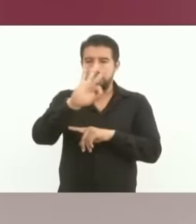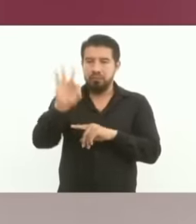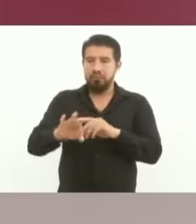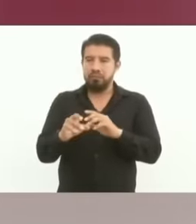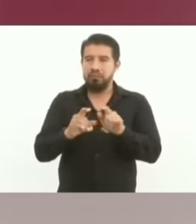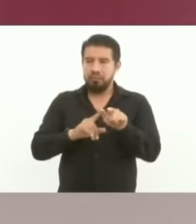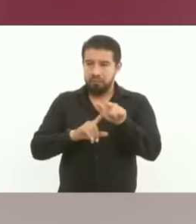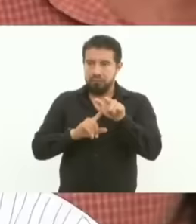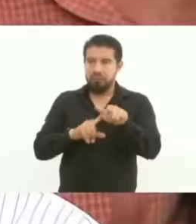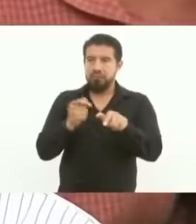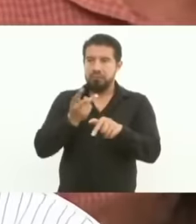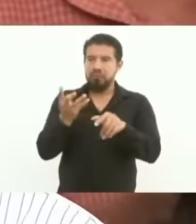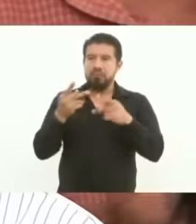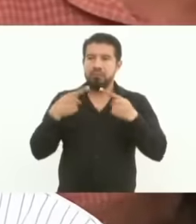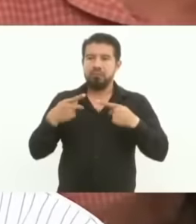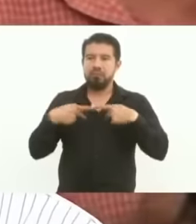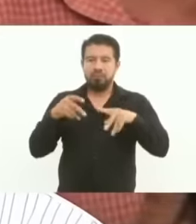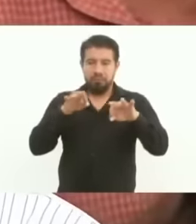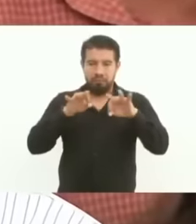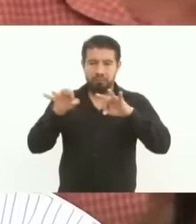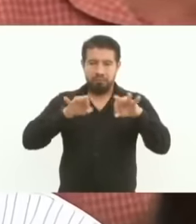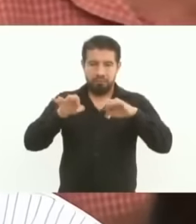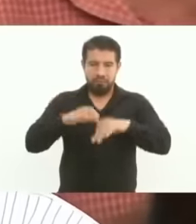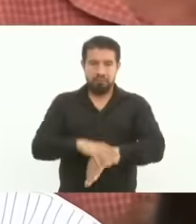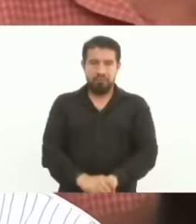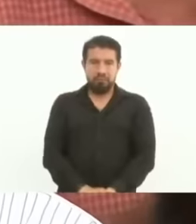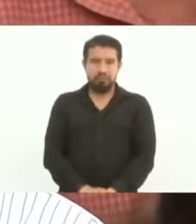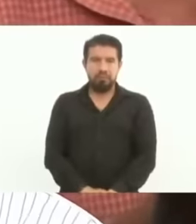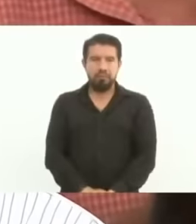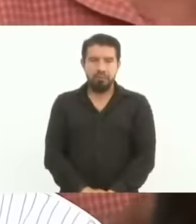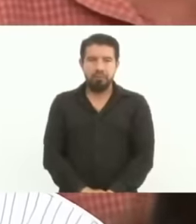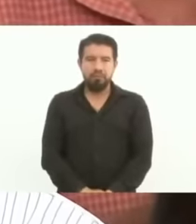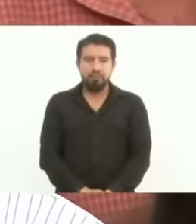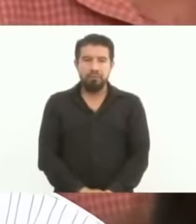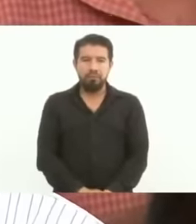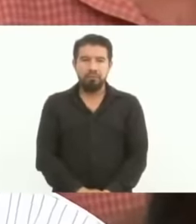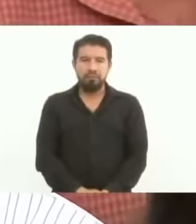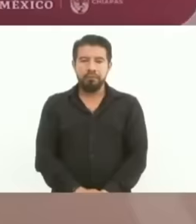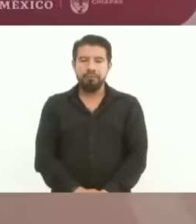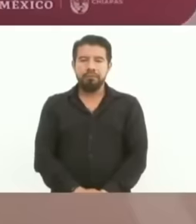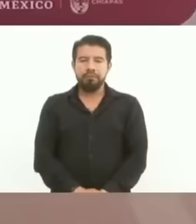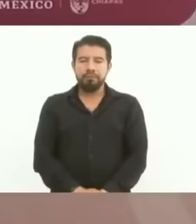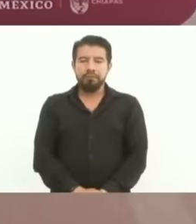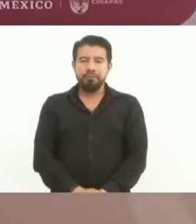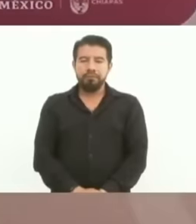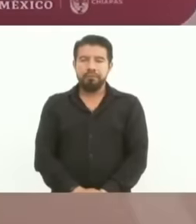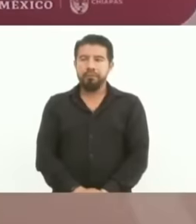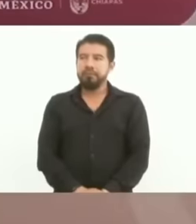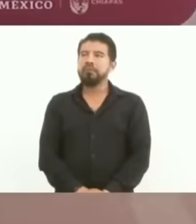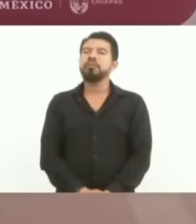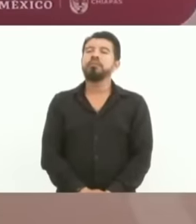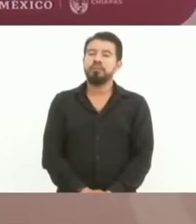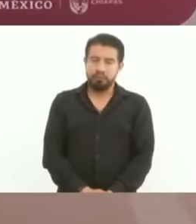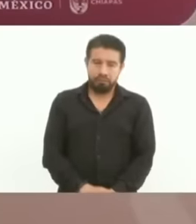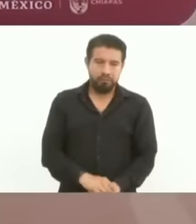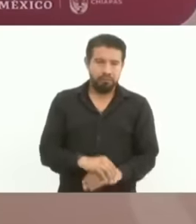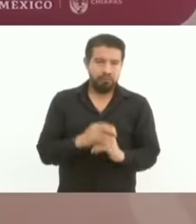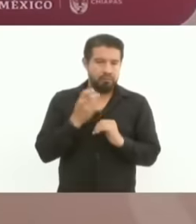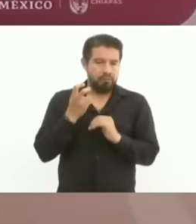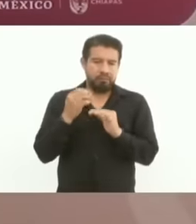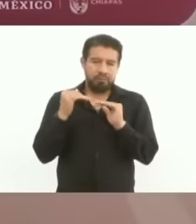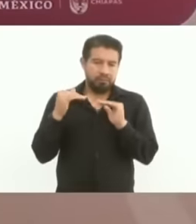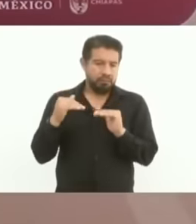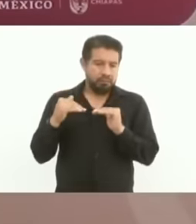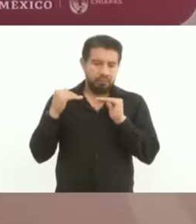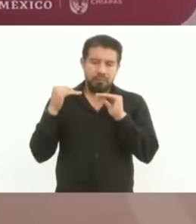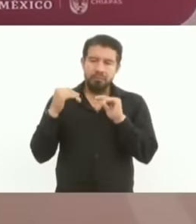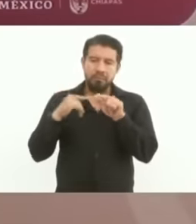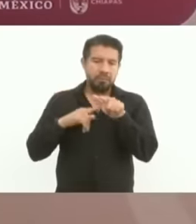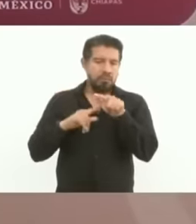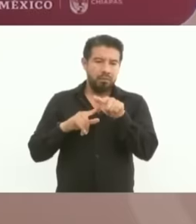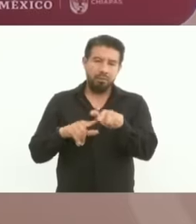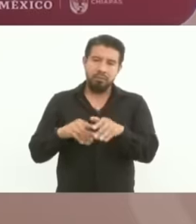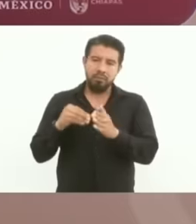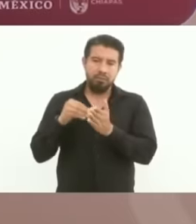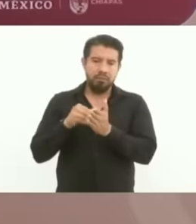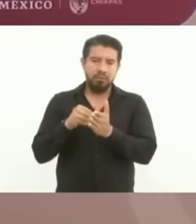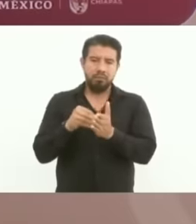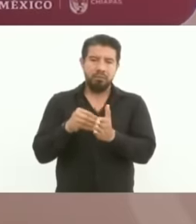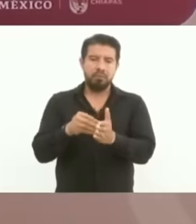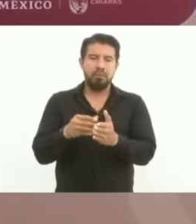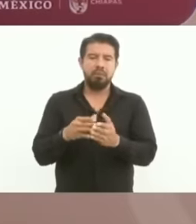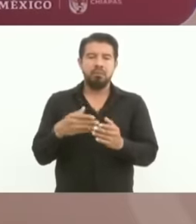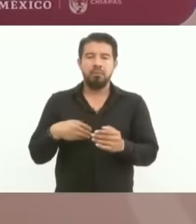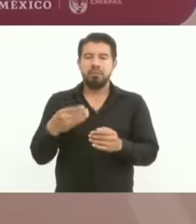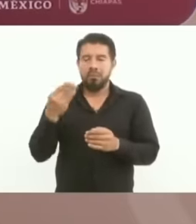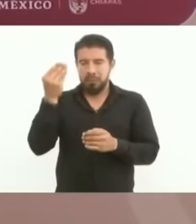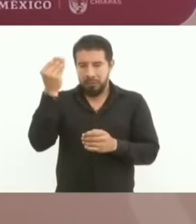workers and thus the pension programs for older adults will continue, pension for people with